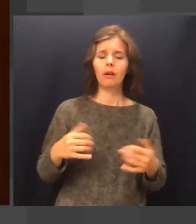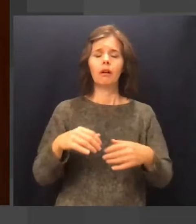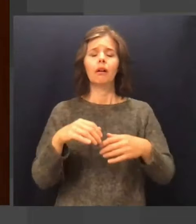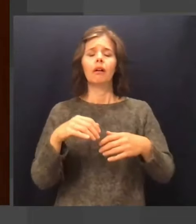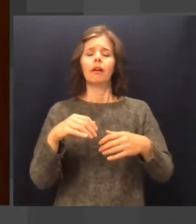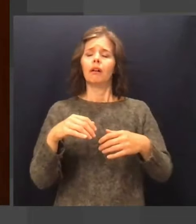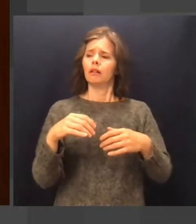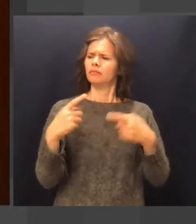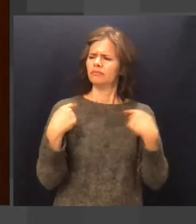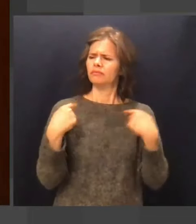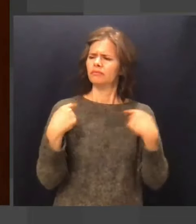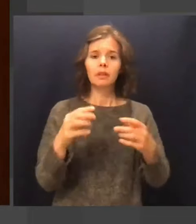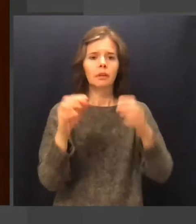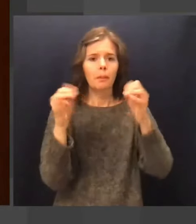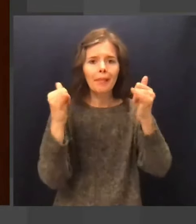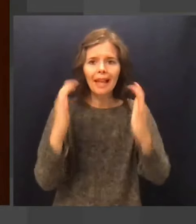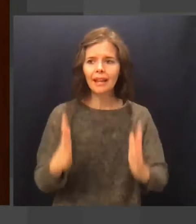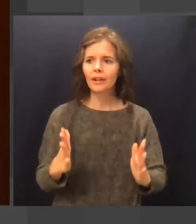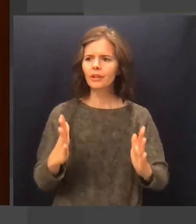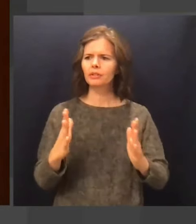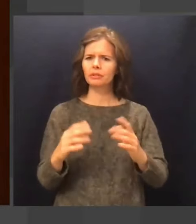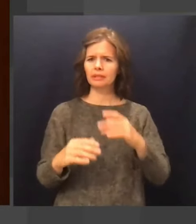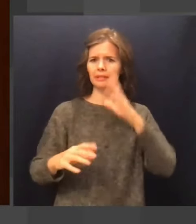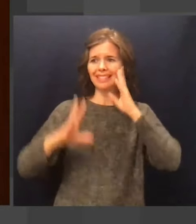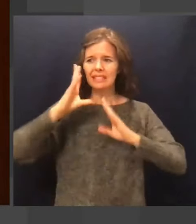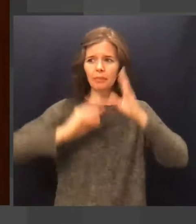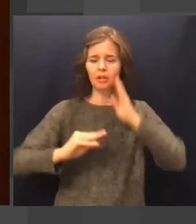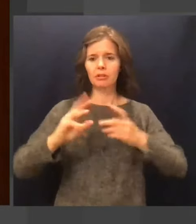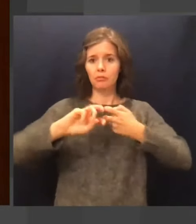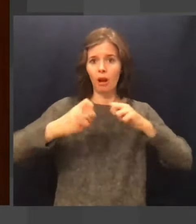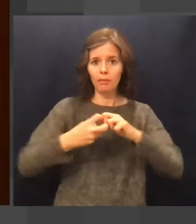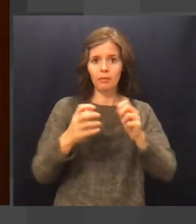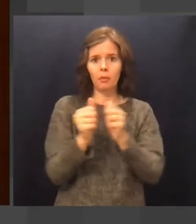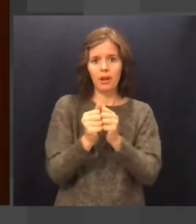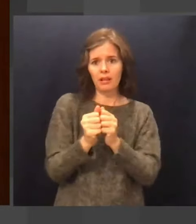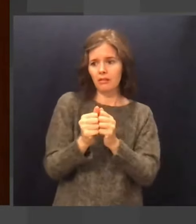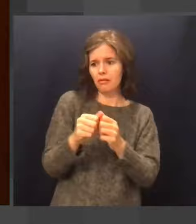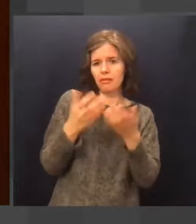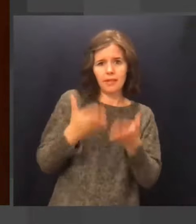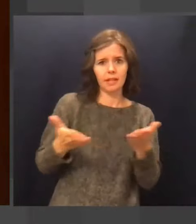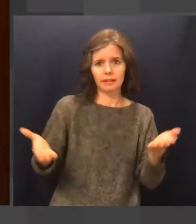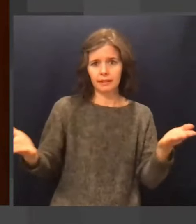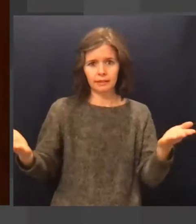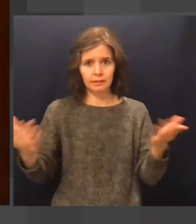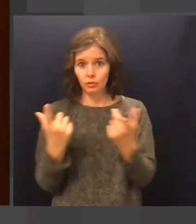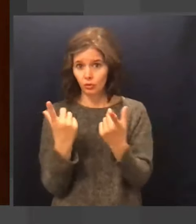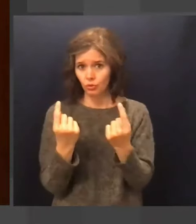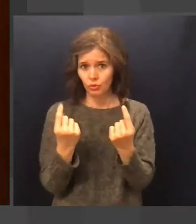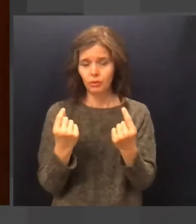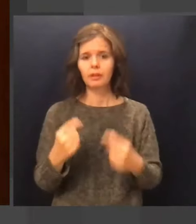OF TROUBLE WITH THEIR INVENTORY AND THE AMOUNT OF ITEMS BUT YOU HAVE AN IDEA FOR THAT.